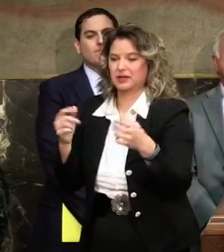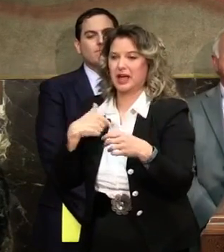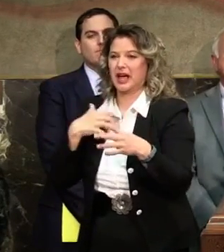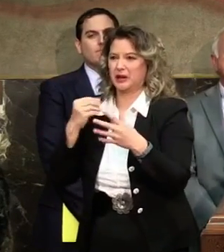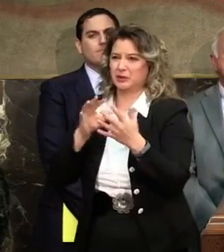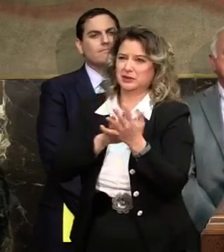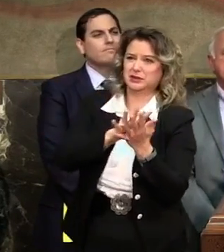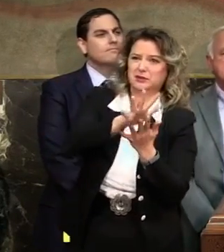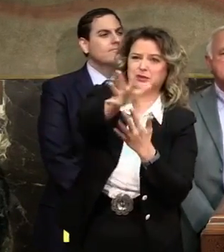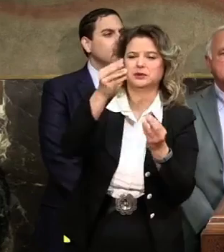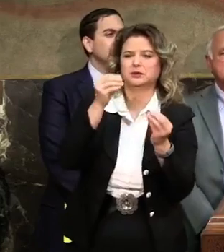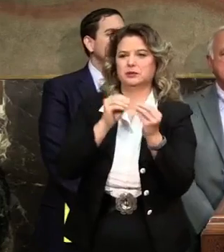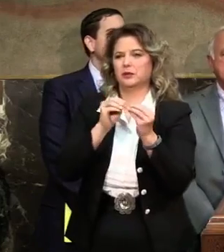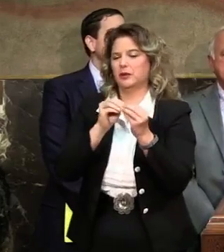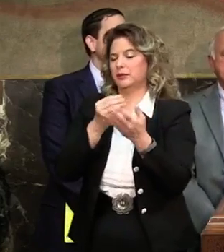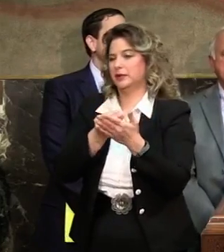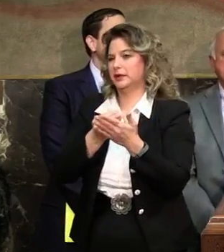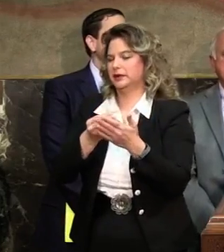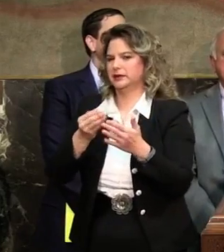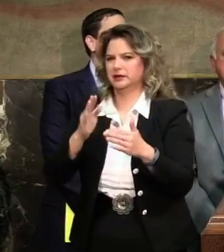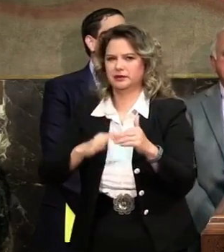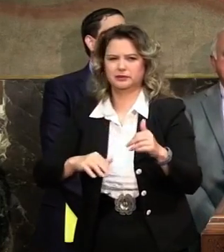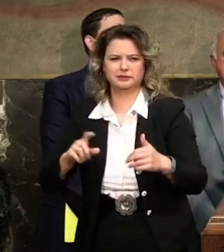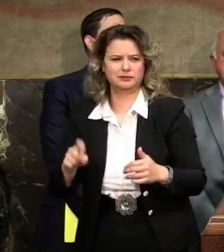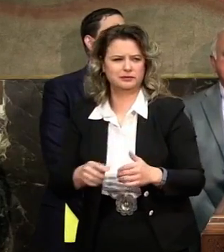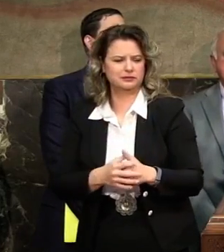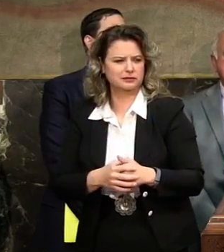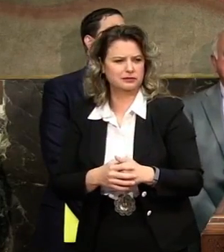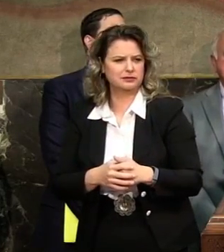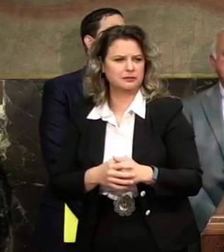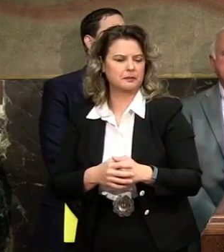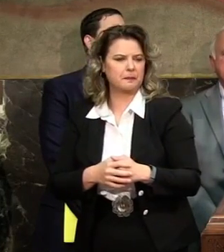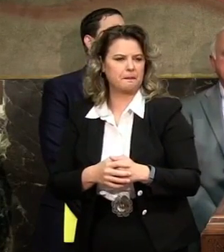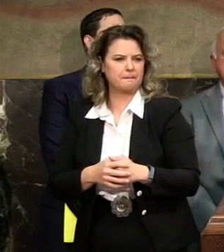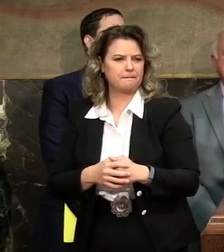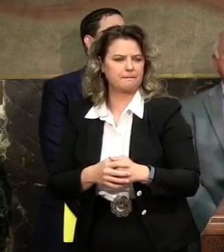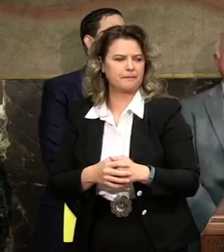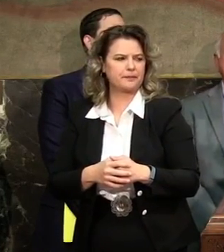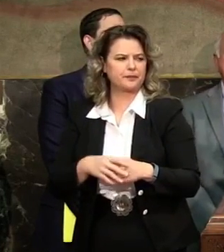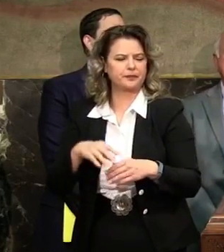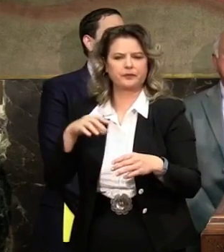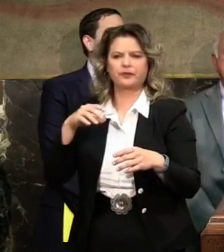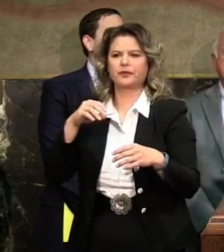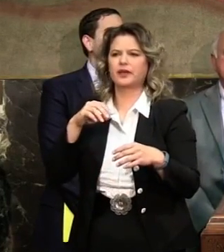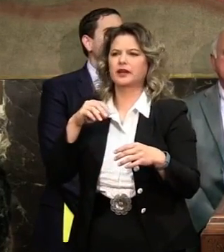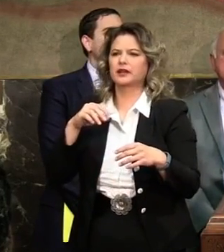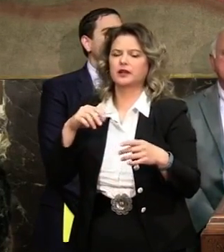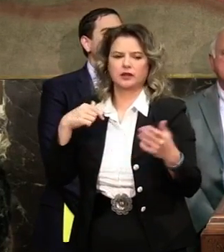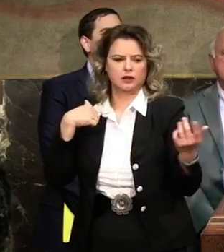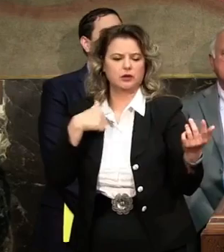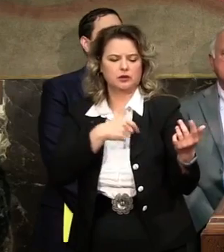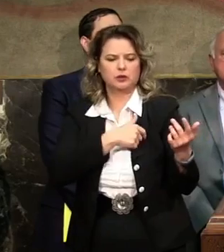money than we need to and so we in the judiciary support this package of